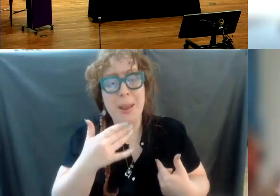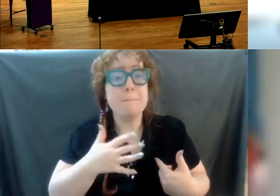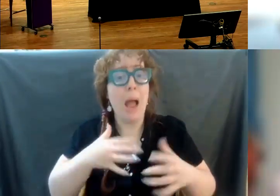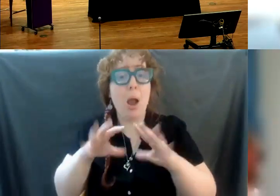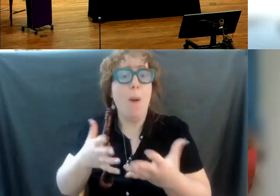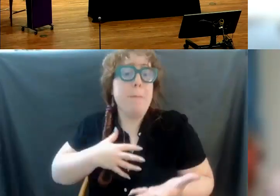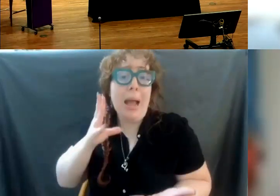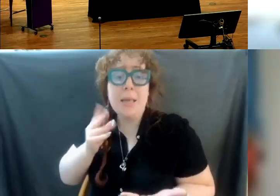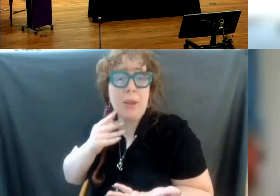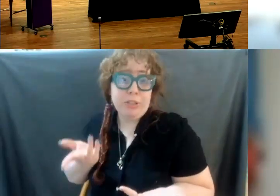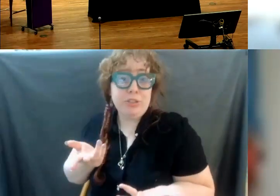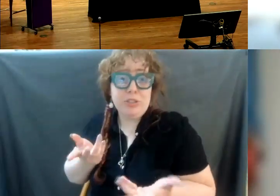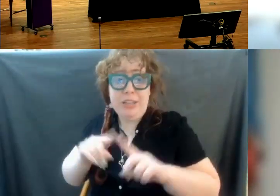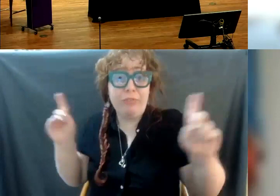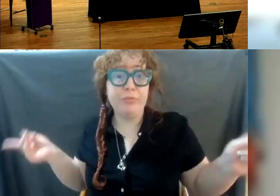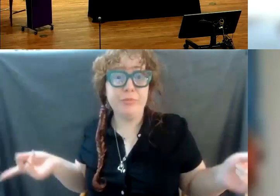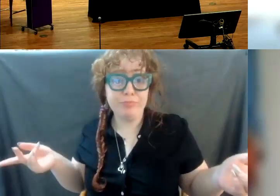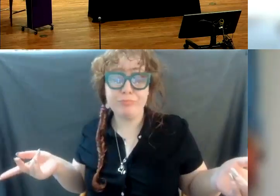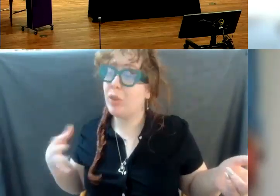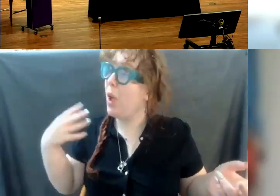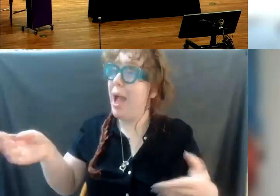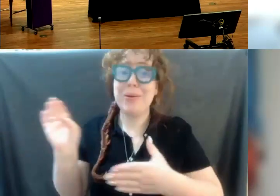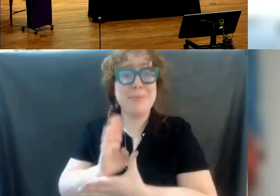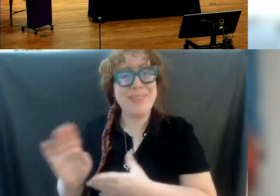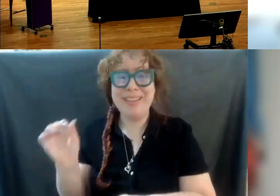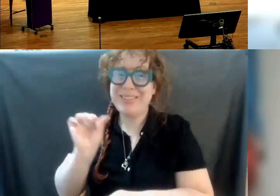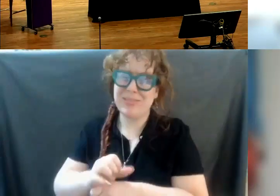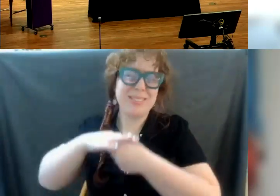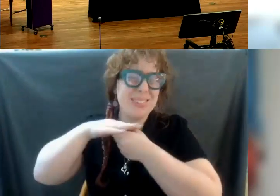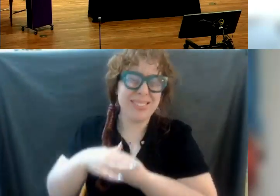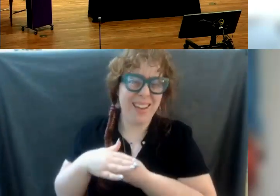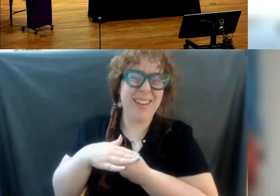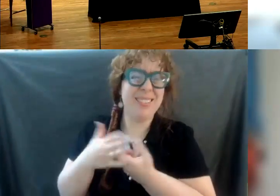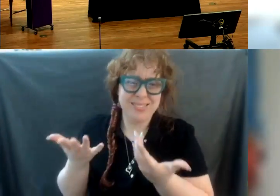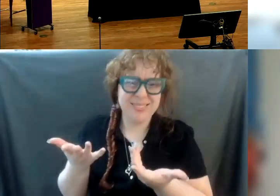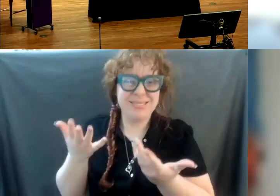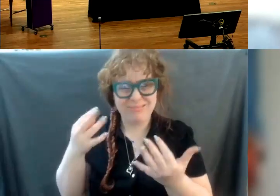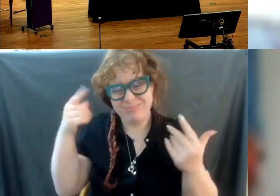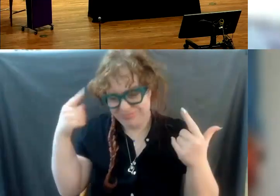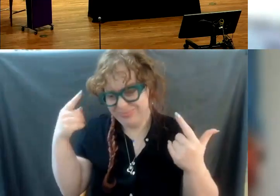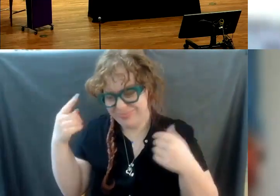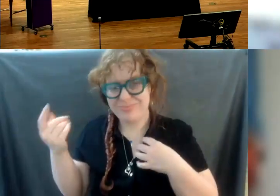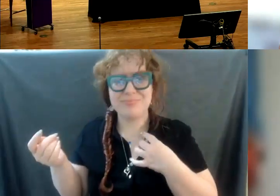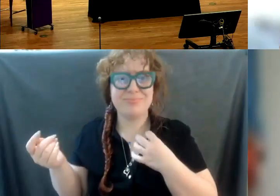we are sort of busy and working and stress and all those things. And sometimes, you know, it's important for us to just check each other,